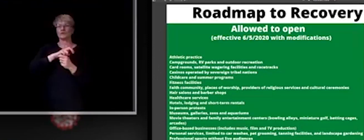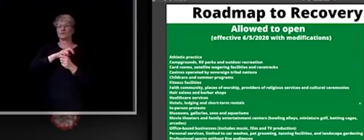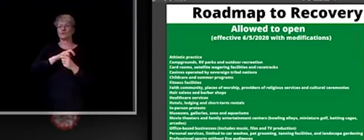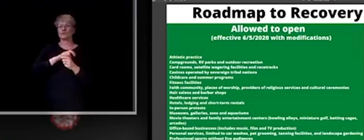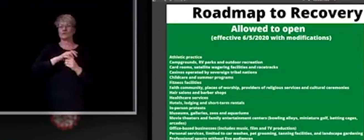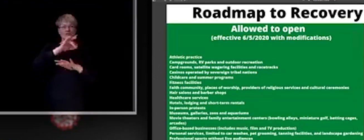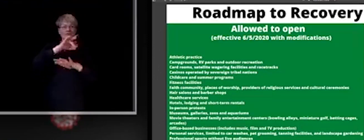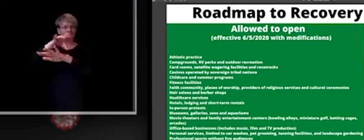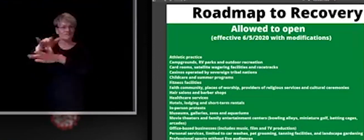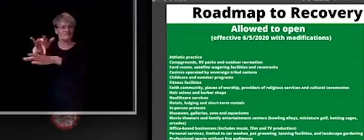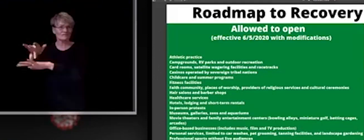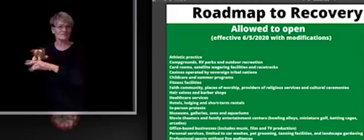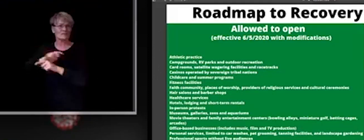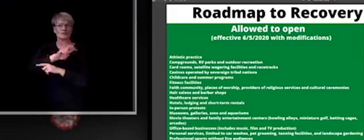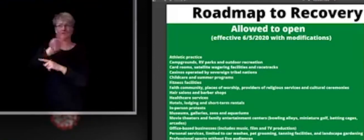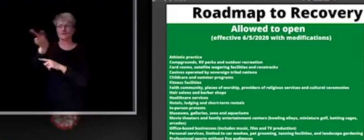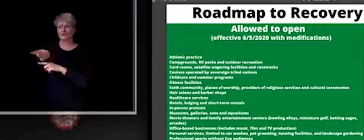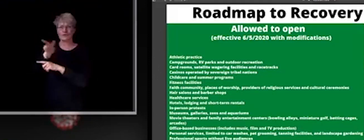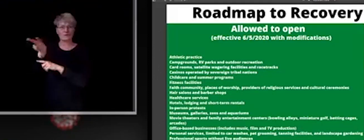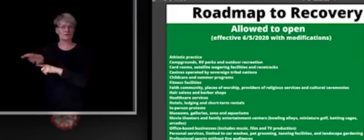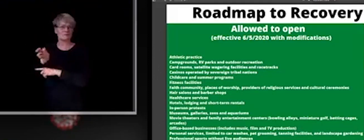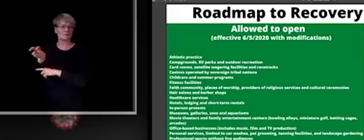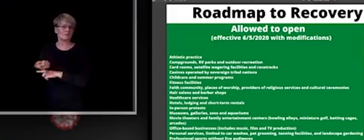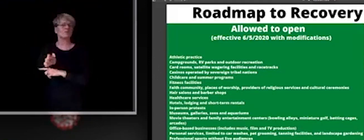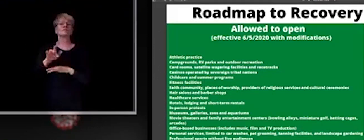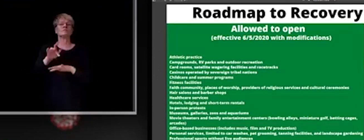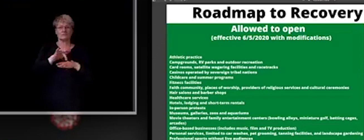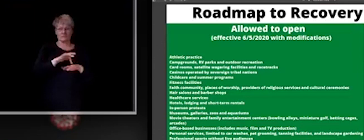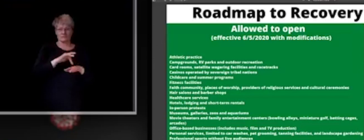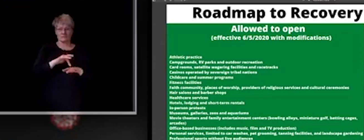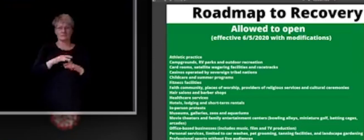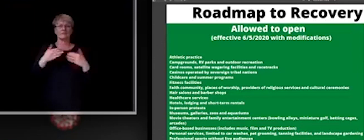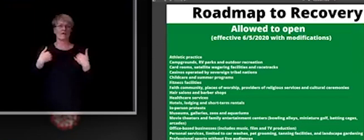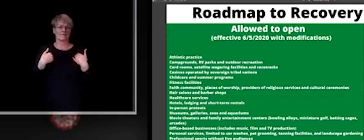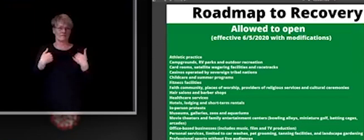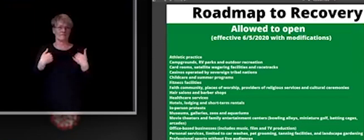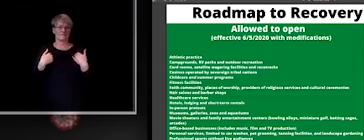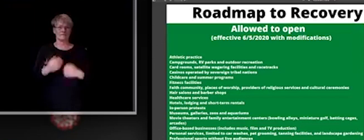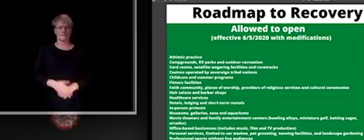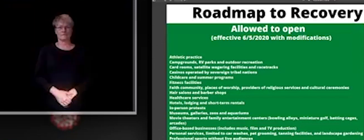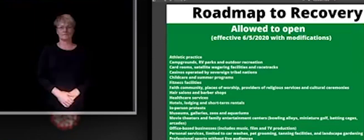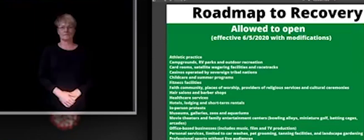cardrooms. So, those are all statewide guidances. Then for variance counties, the new guidances